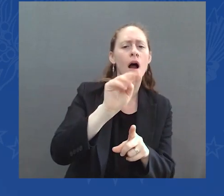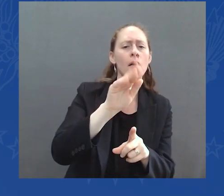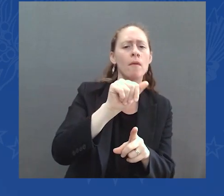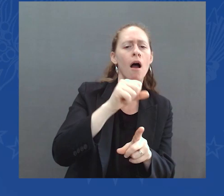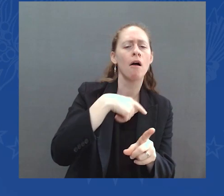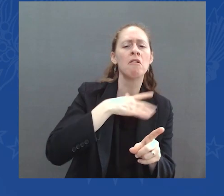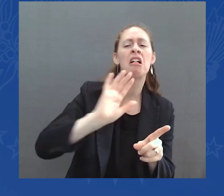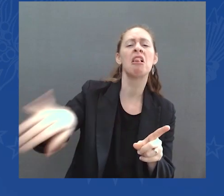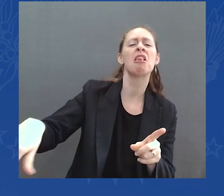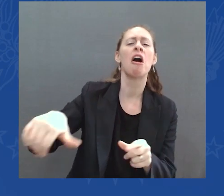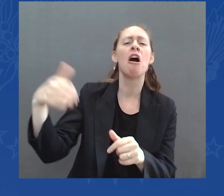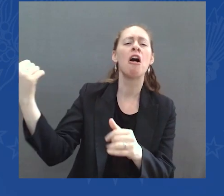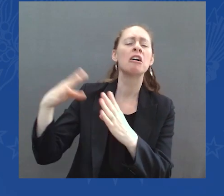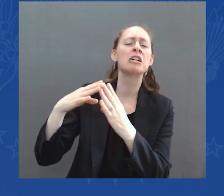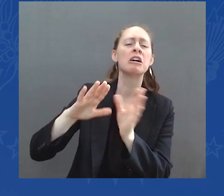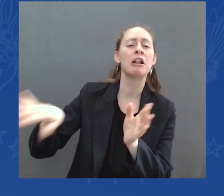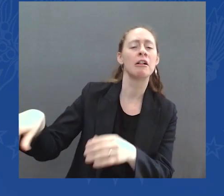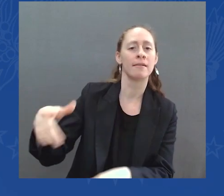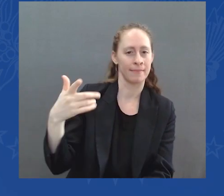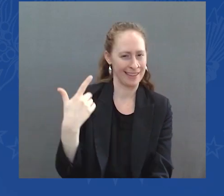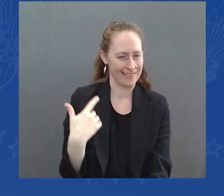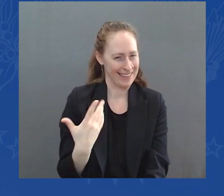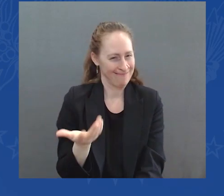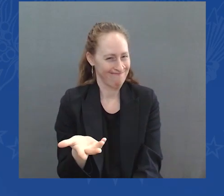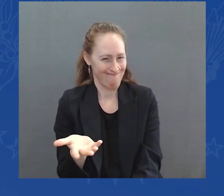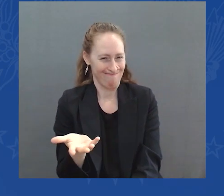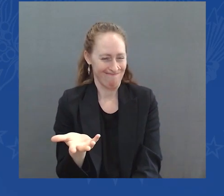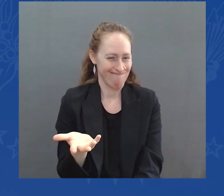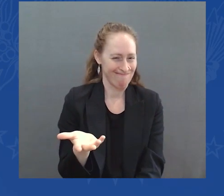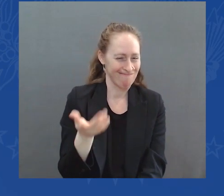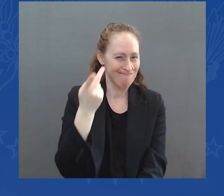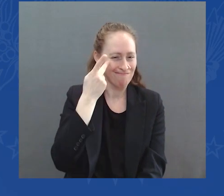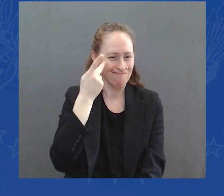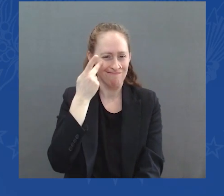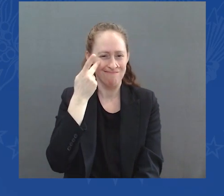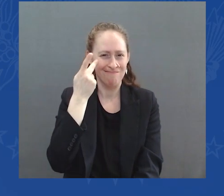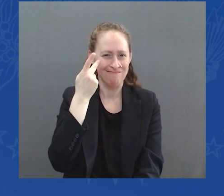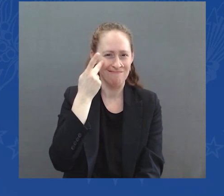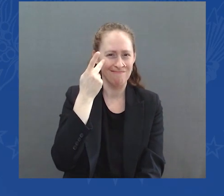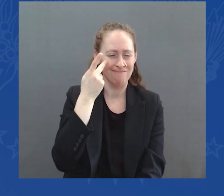in fact, he is not going -- he is taking a pause, doing all he can to use all the troops